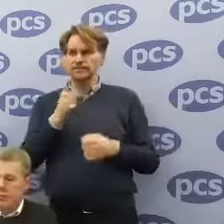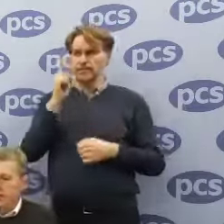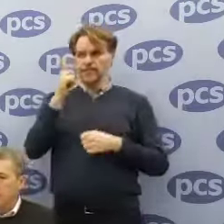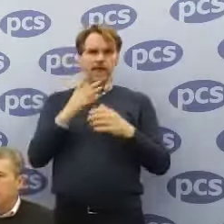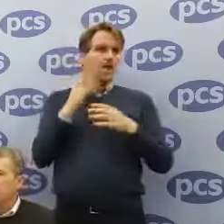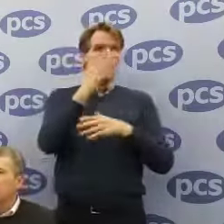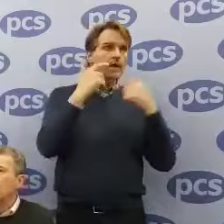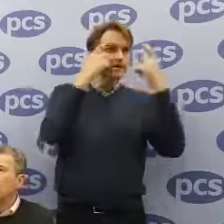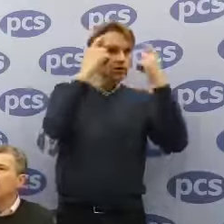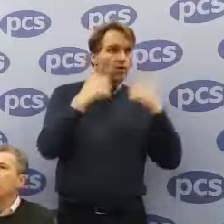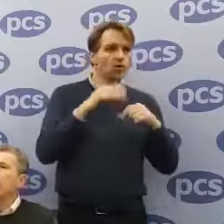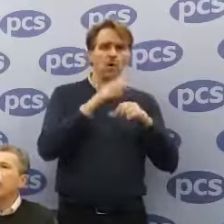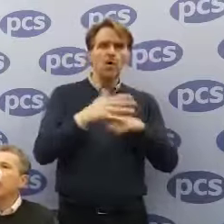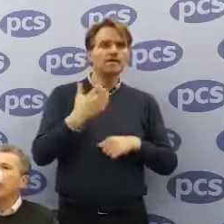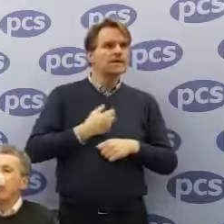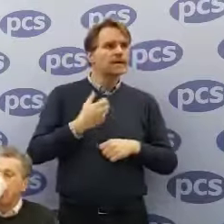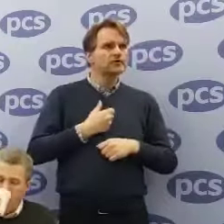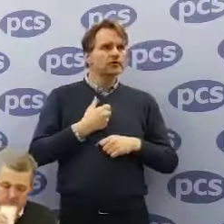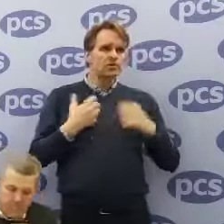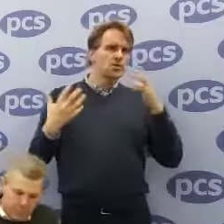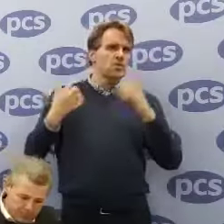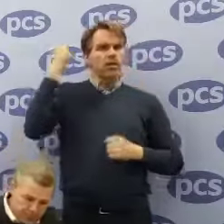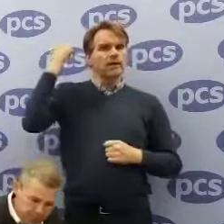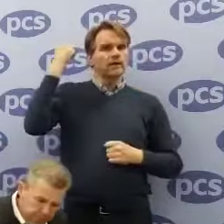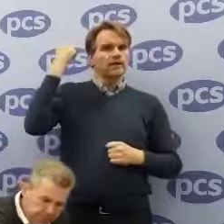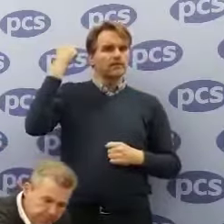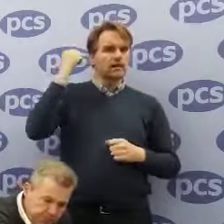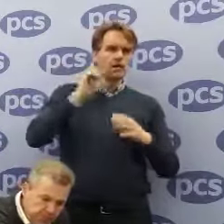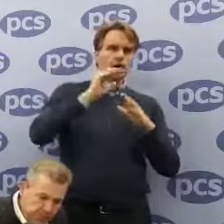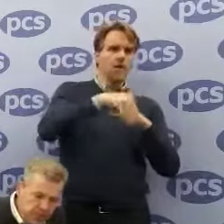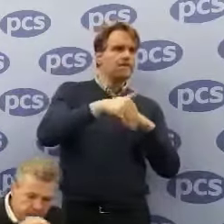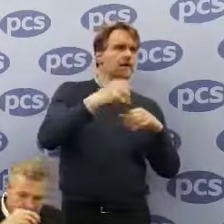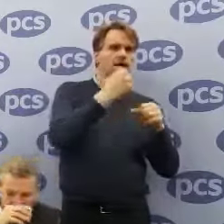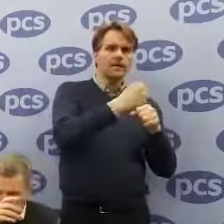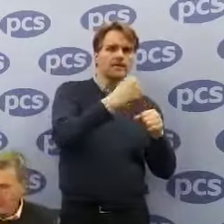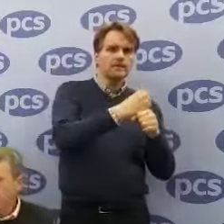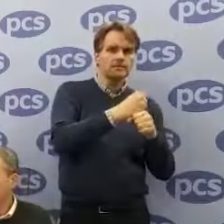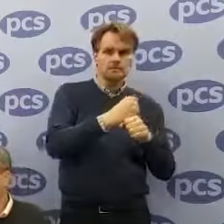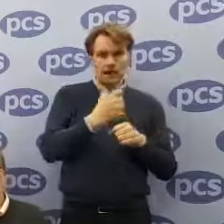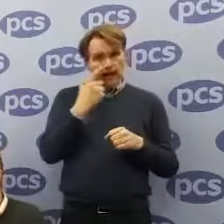could PCS take similar legal action over pay, and Linda said can PCS outline